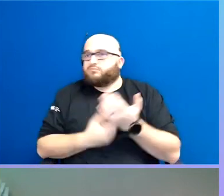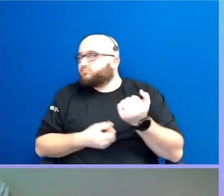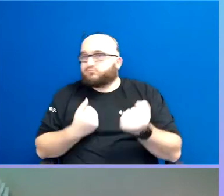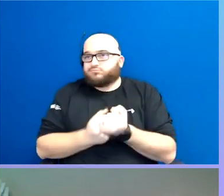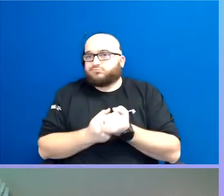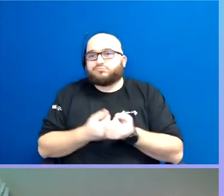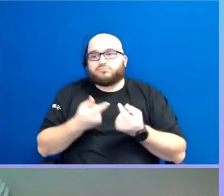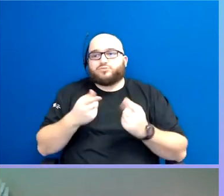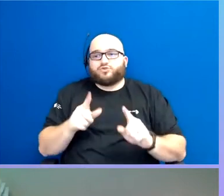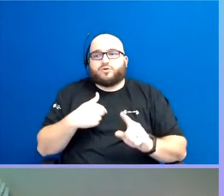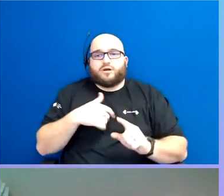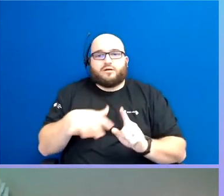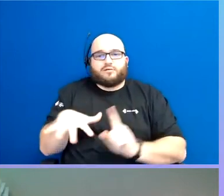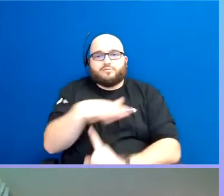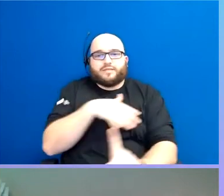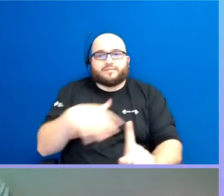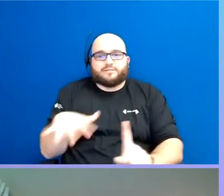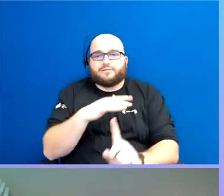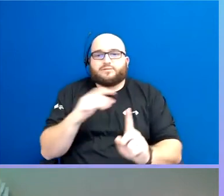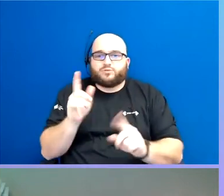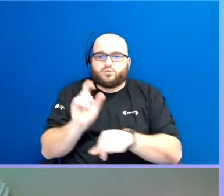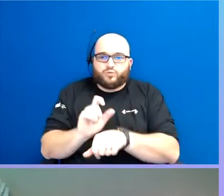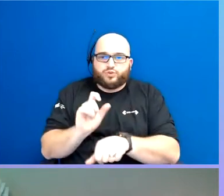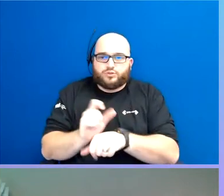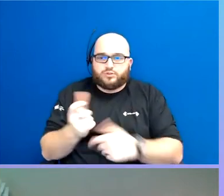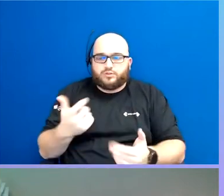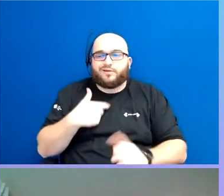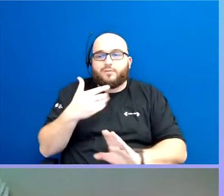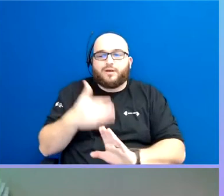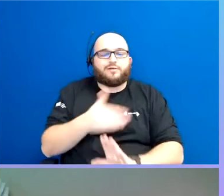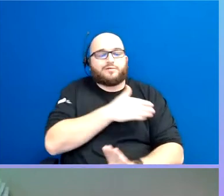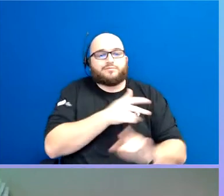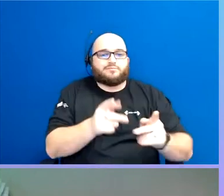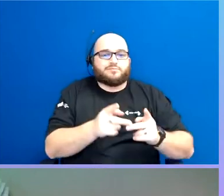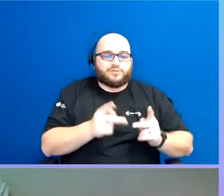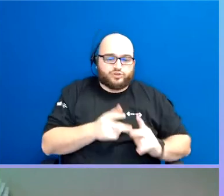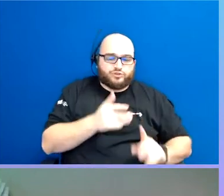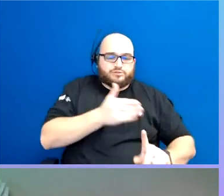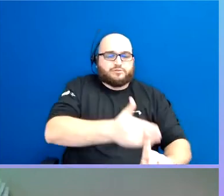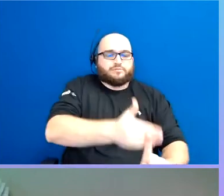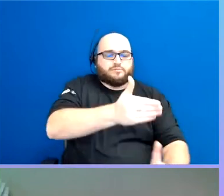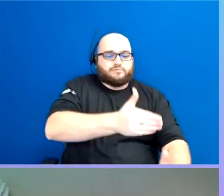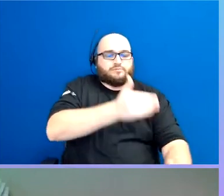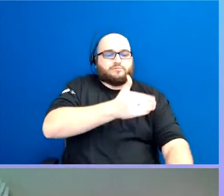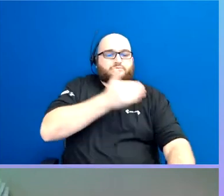Um, in my previous positions,